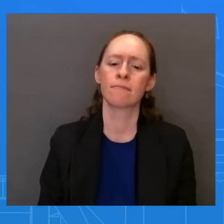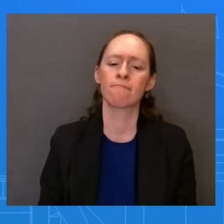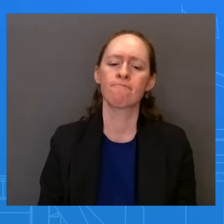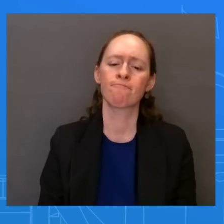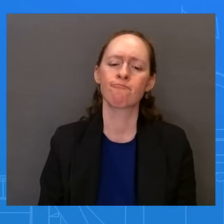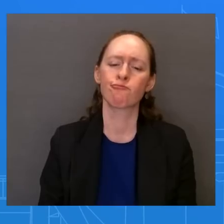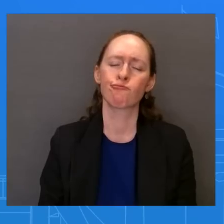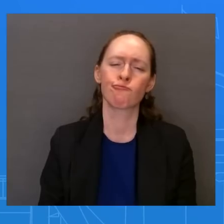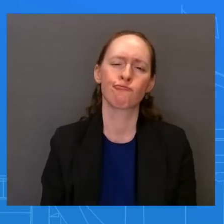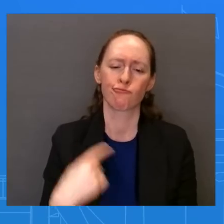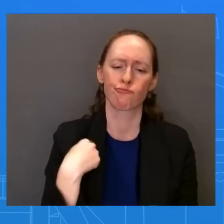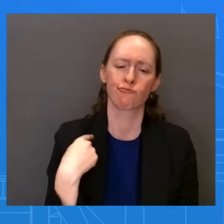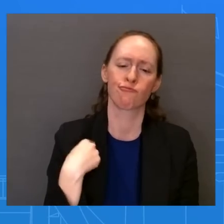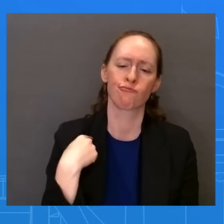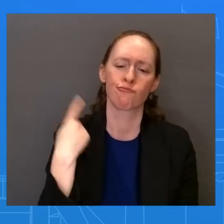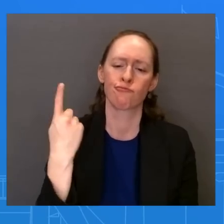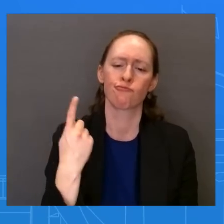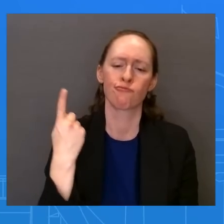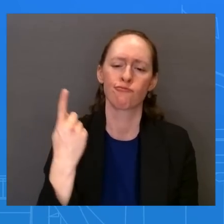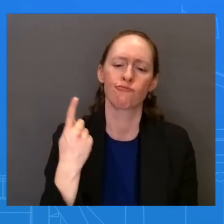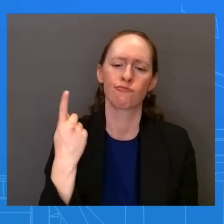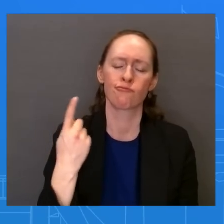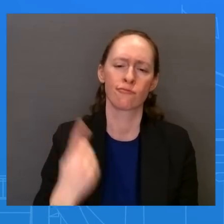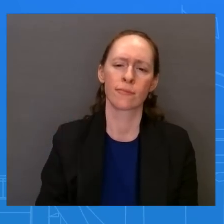if the President meets with congressional leadership